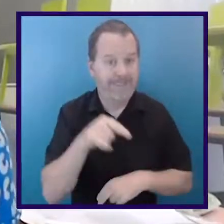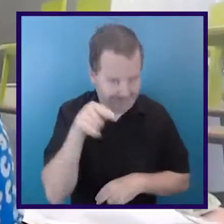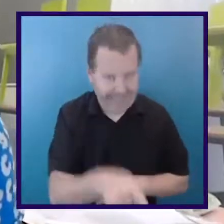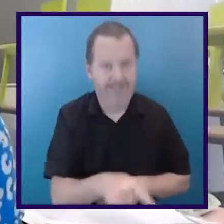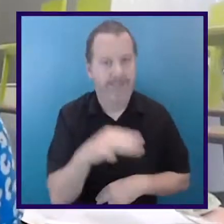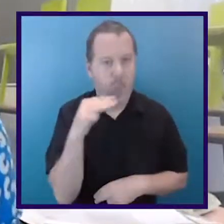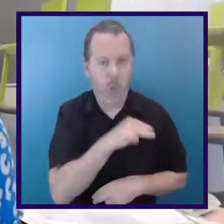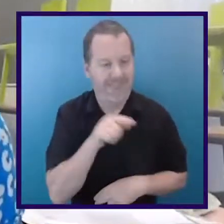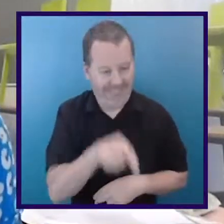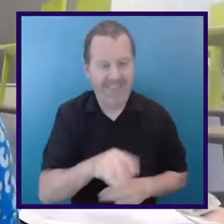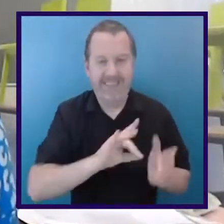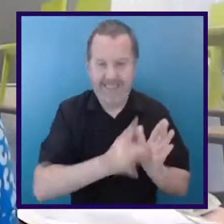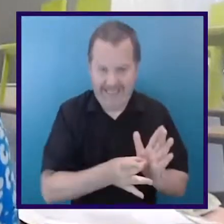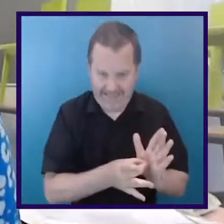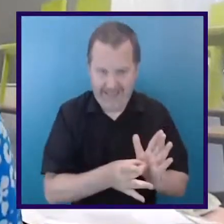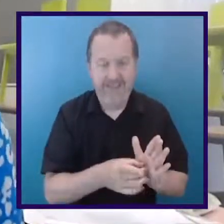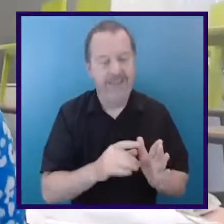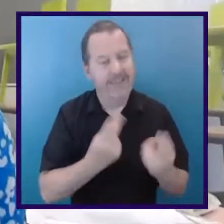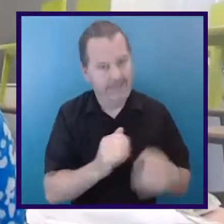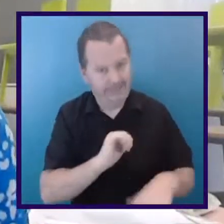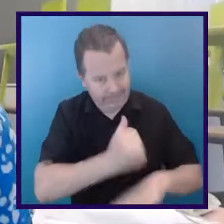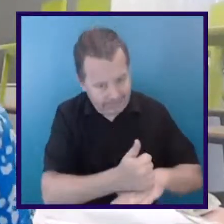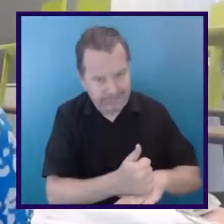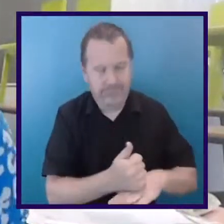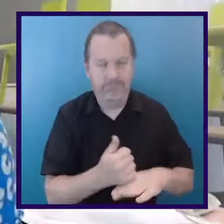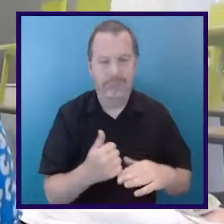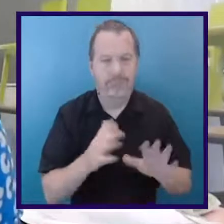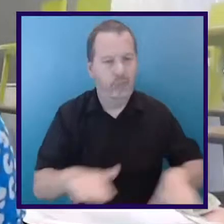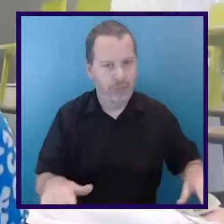schools are the key and the reinstatement of a primary language programme.